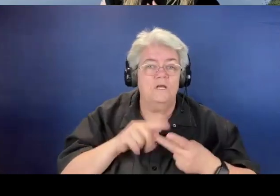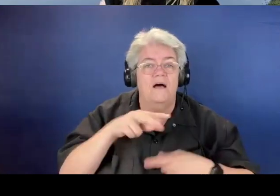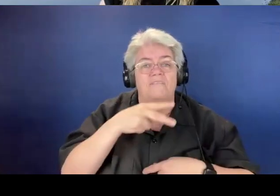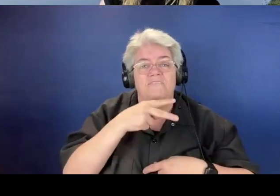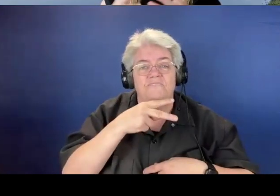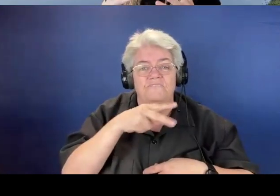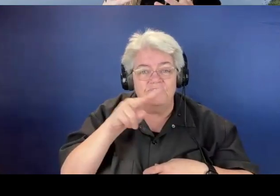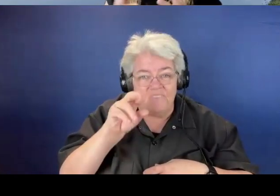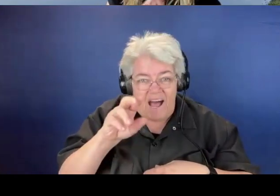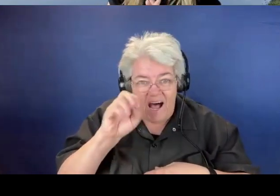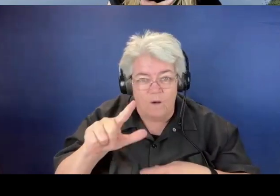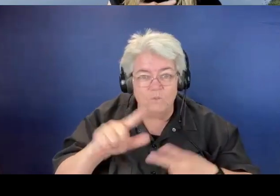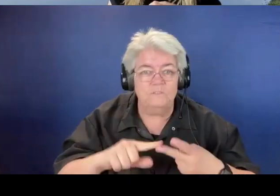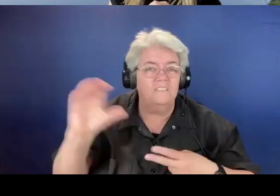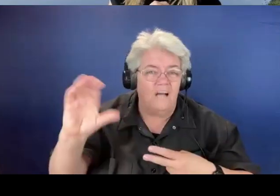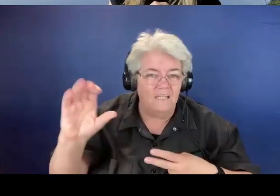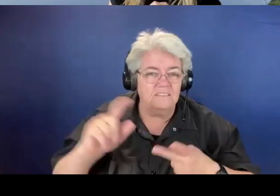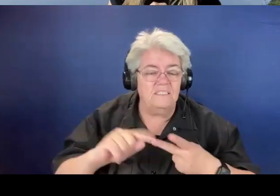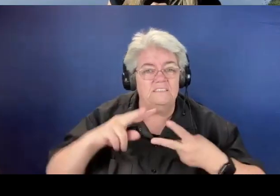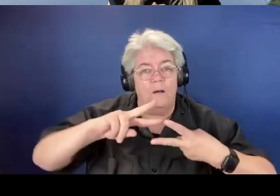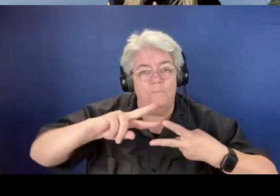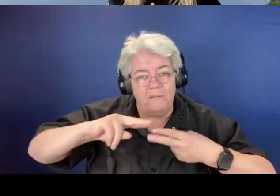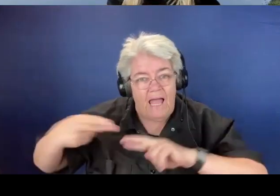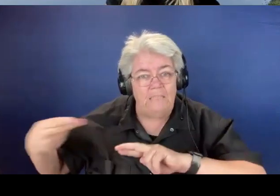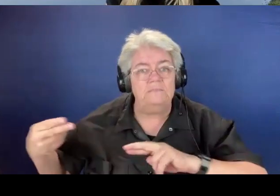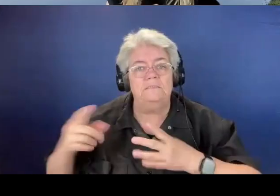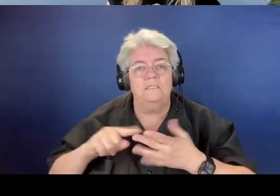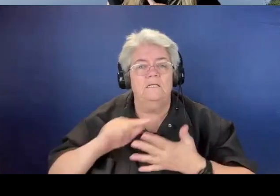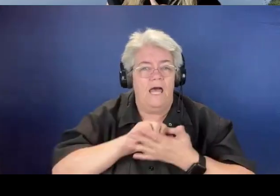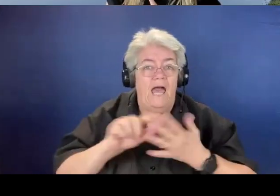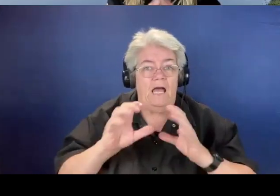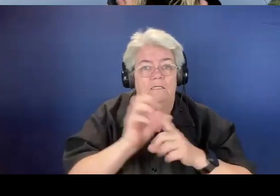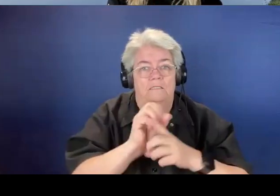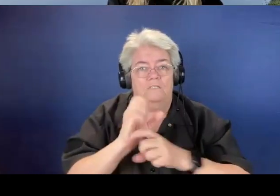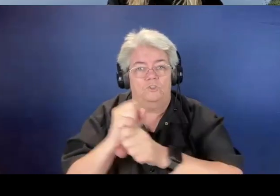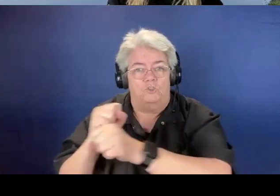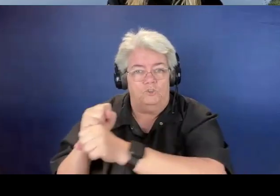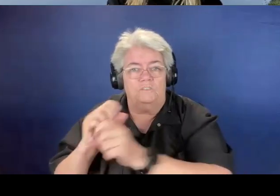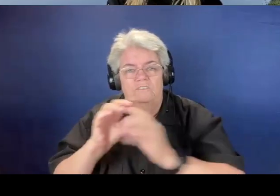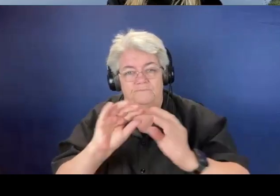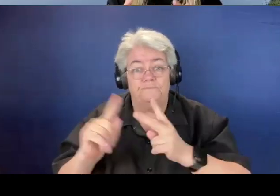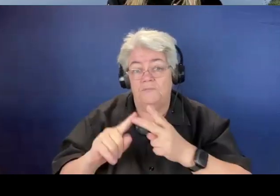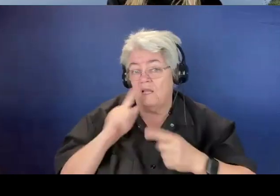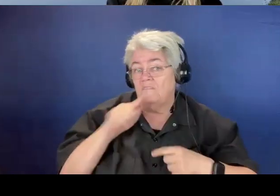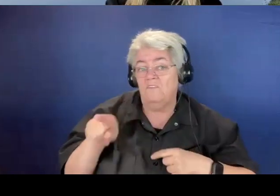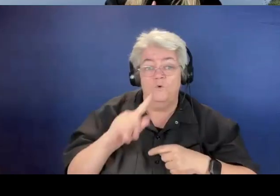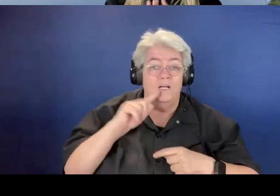So, if you're an SLP, you might be using some of these. If you're a teacher of the deaf, you might be looking at some of these or you